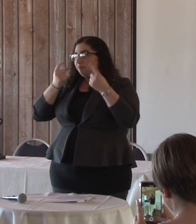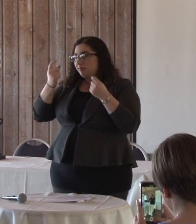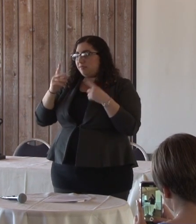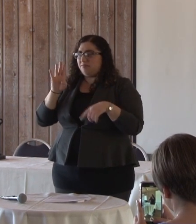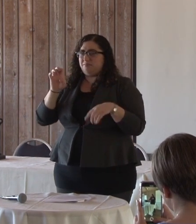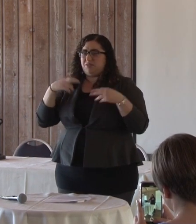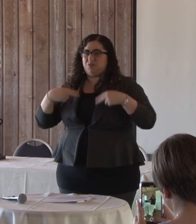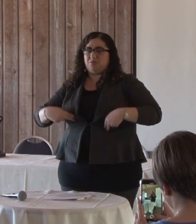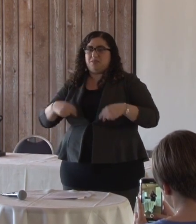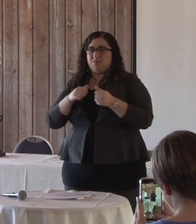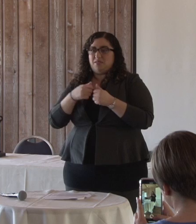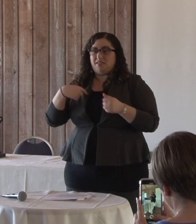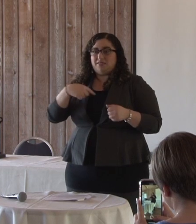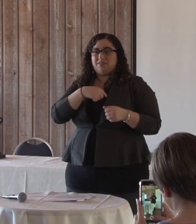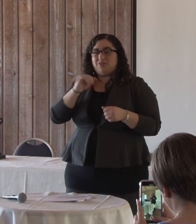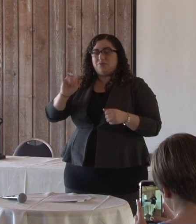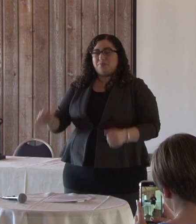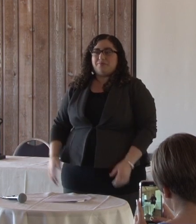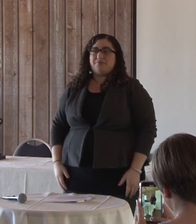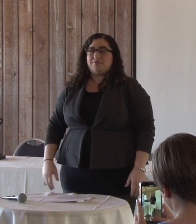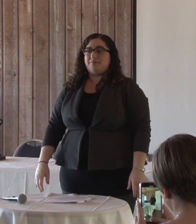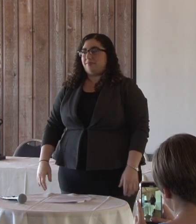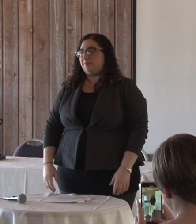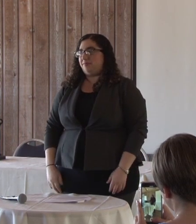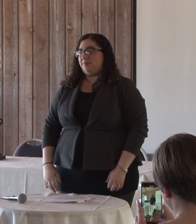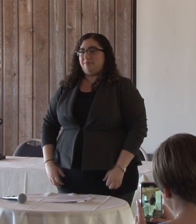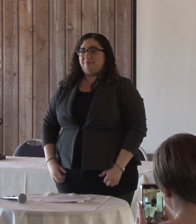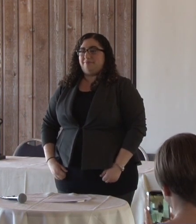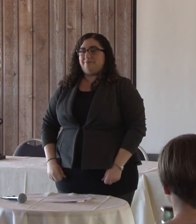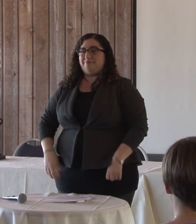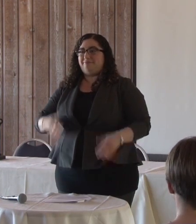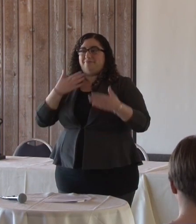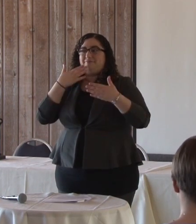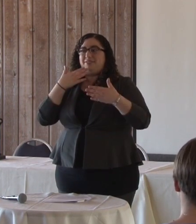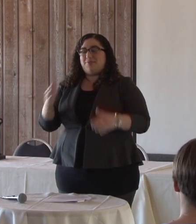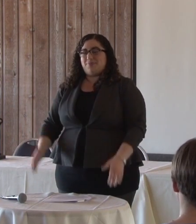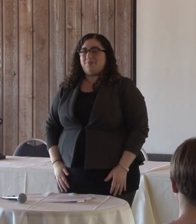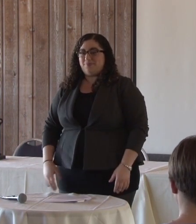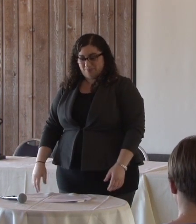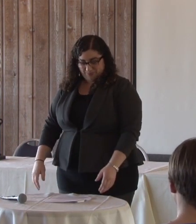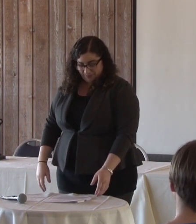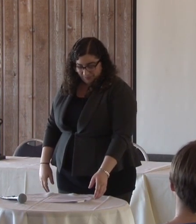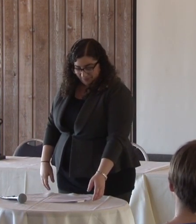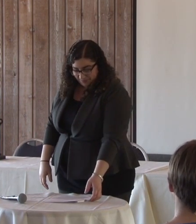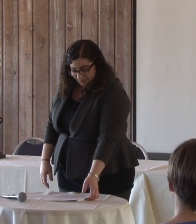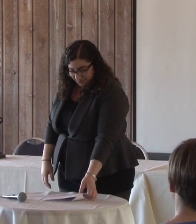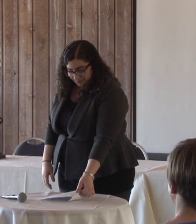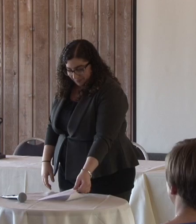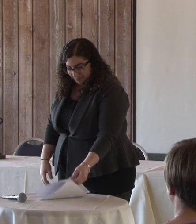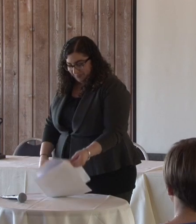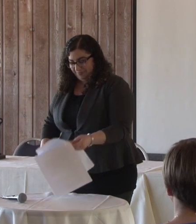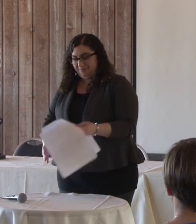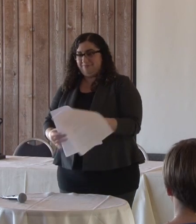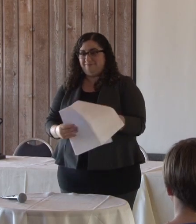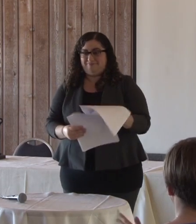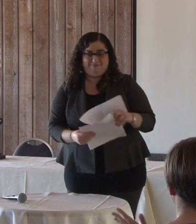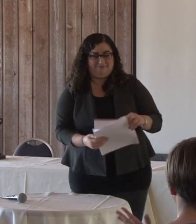about the deaf community. To be patient, to be understanding and To be human. Just like we are.